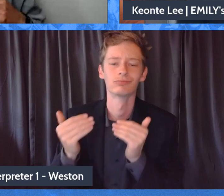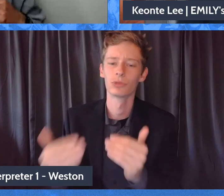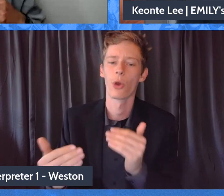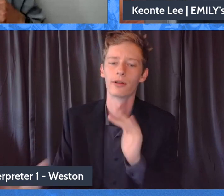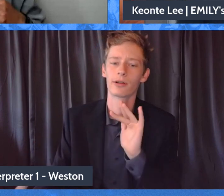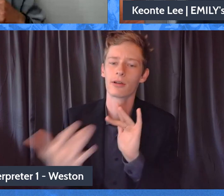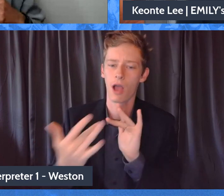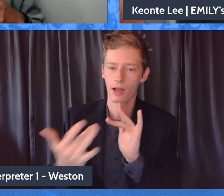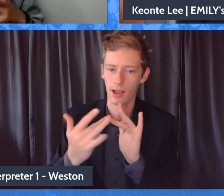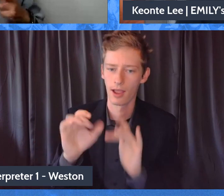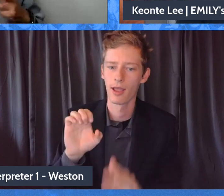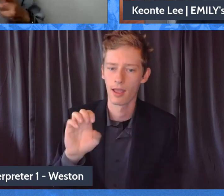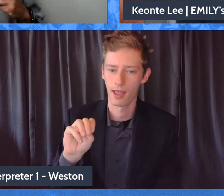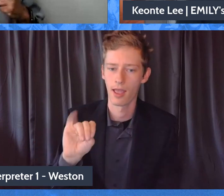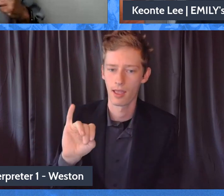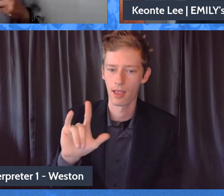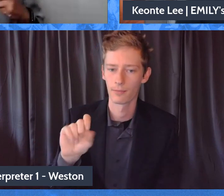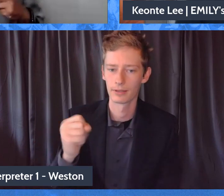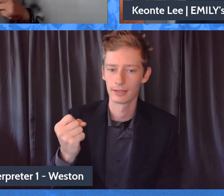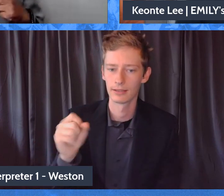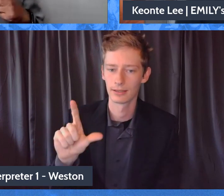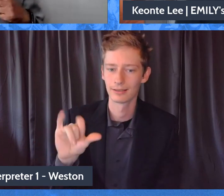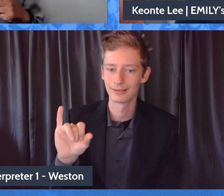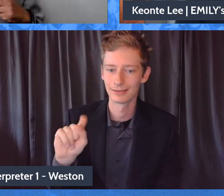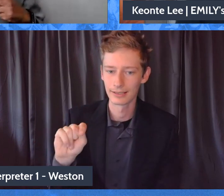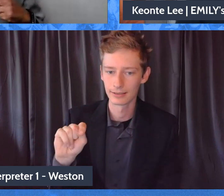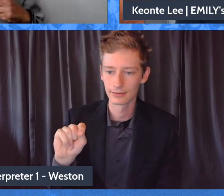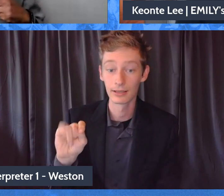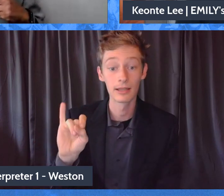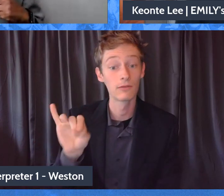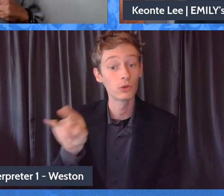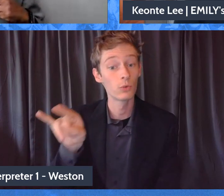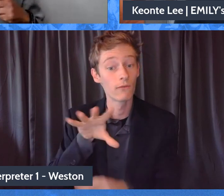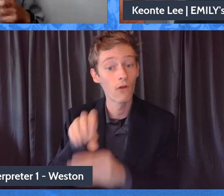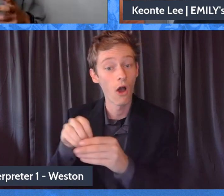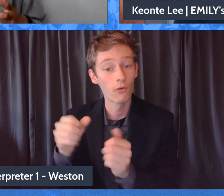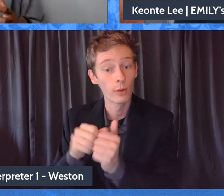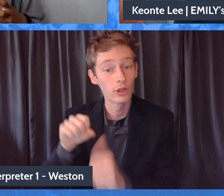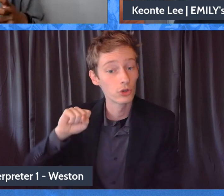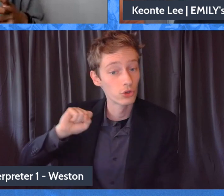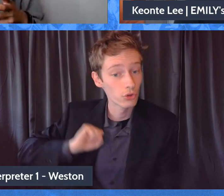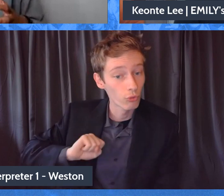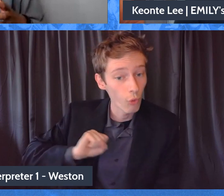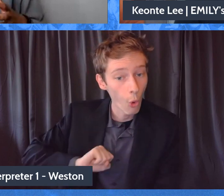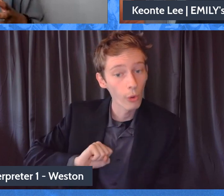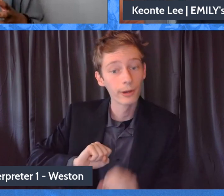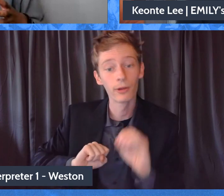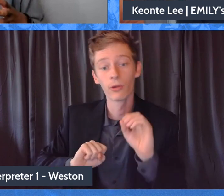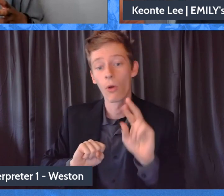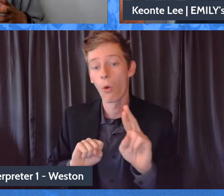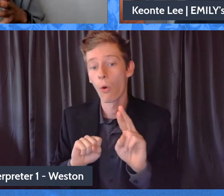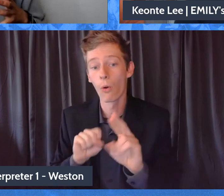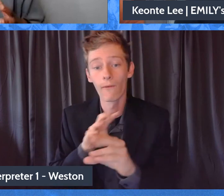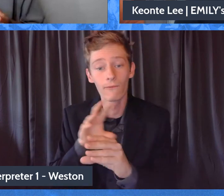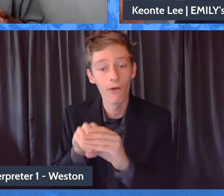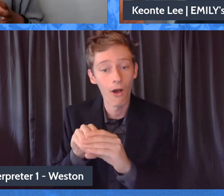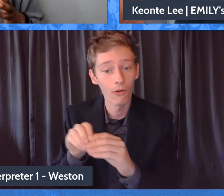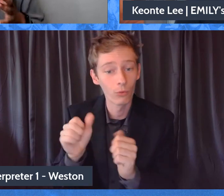if you are a part of sorority or you're a part of a community that you know